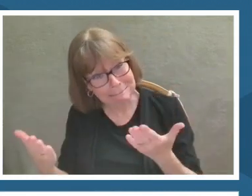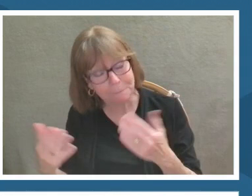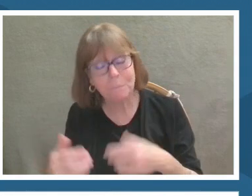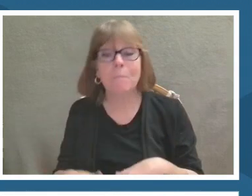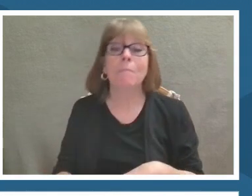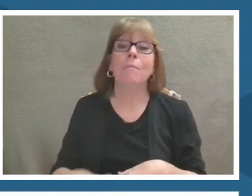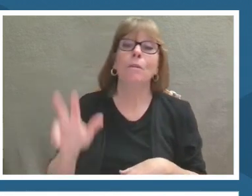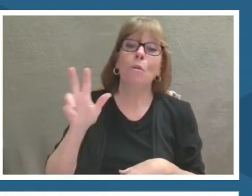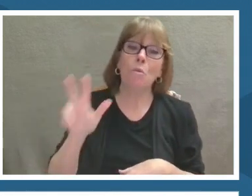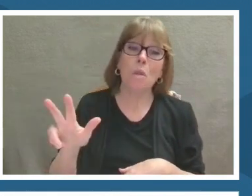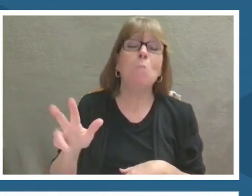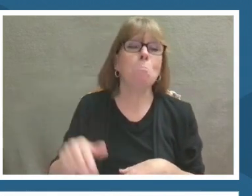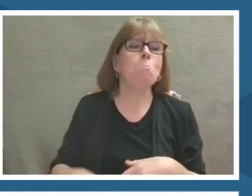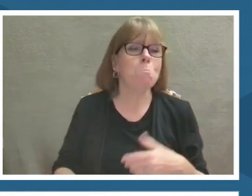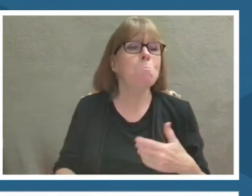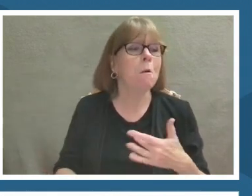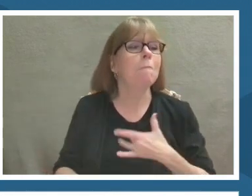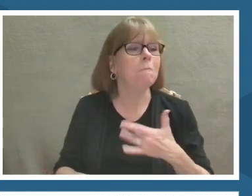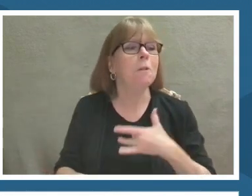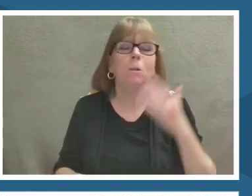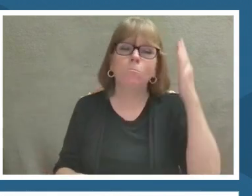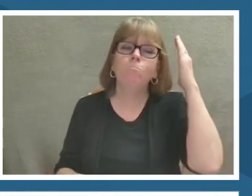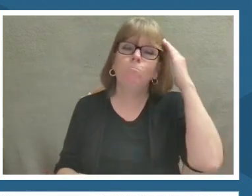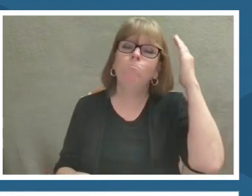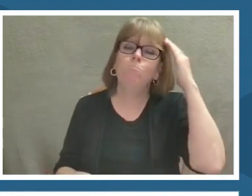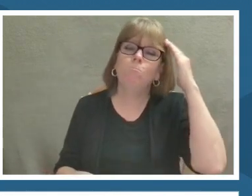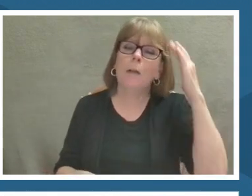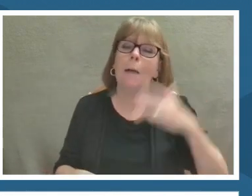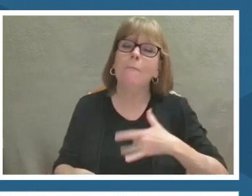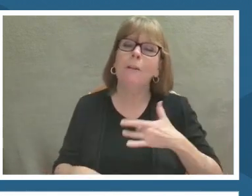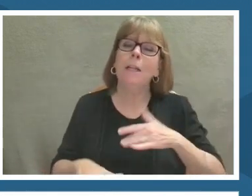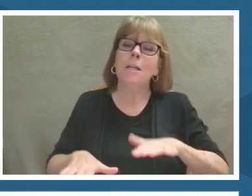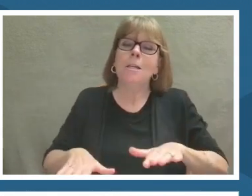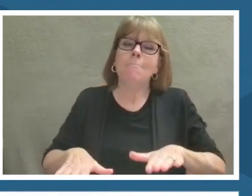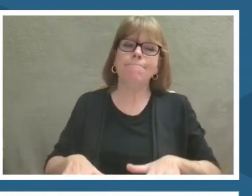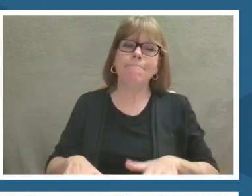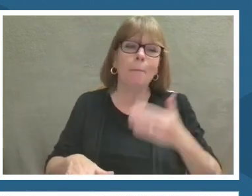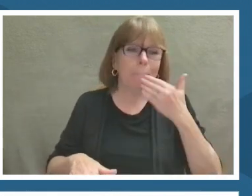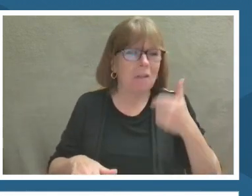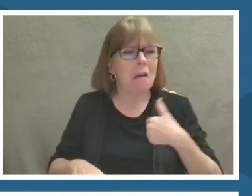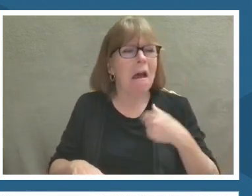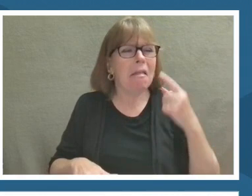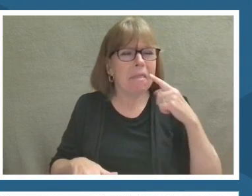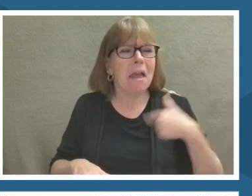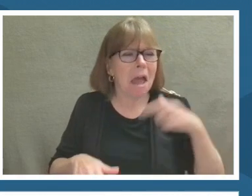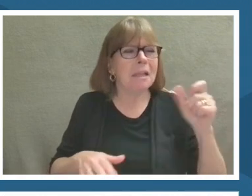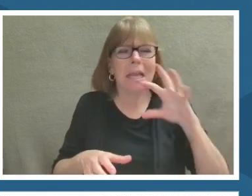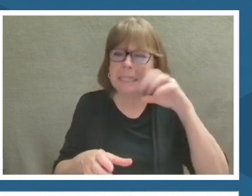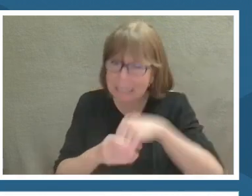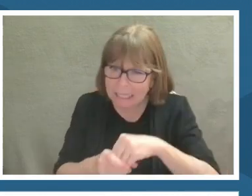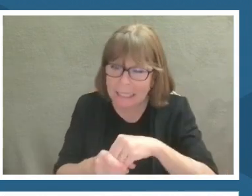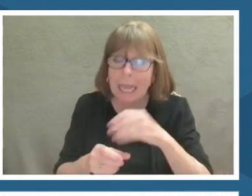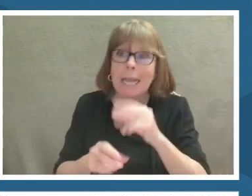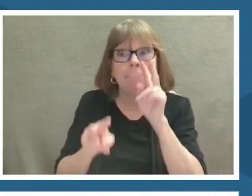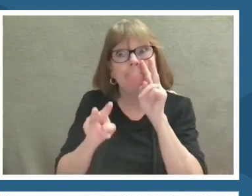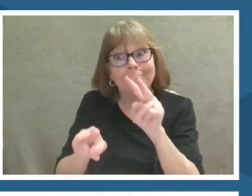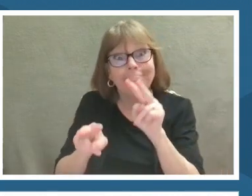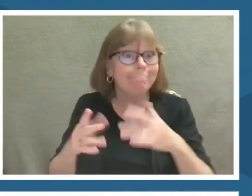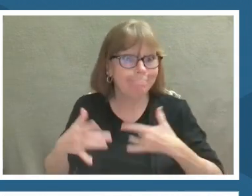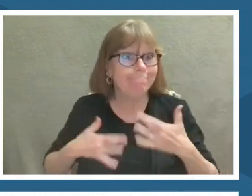familiar and i feel better about this now and i'm pretty sure i could do this in the classroom and i'm excited about